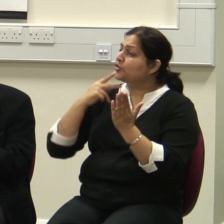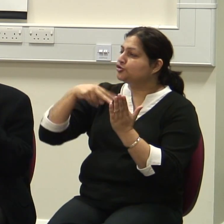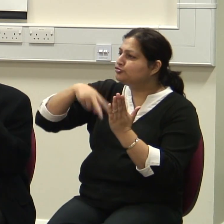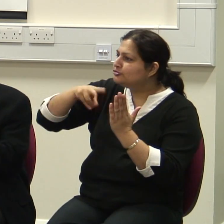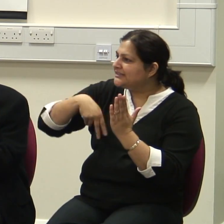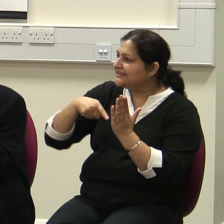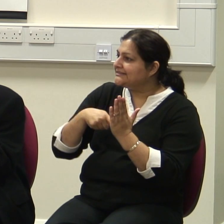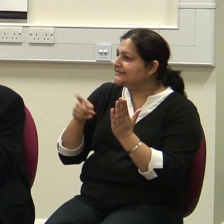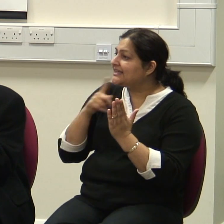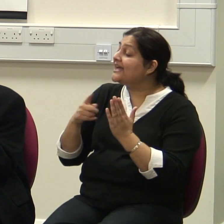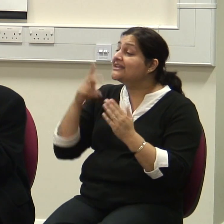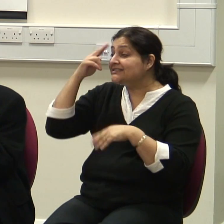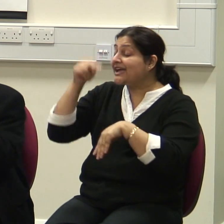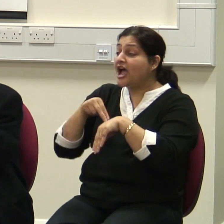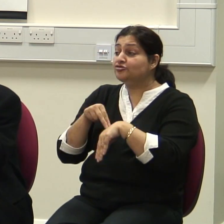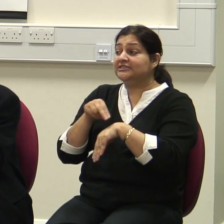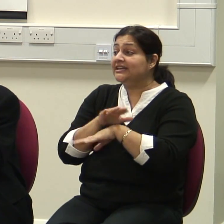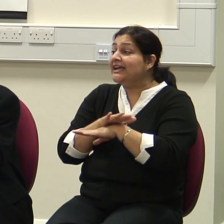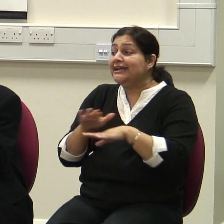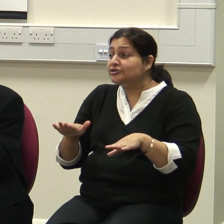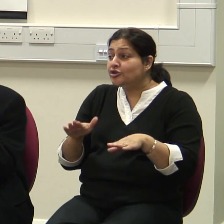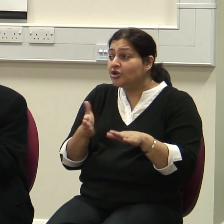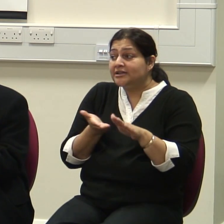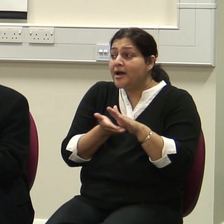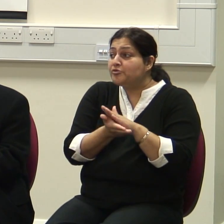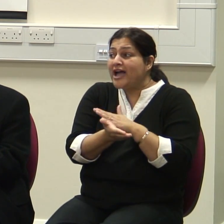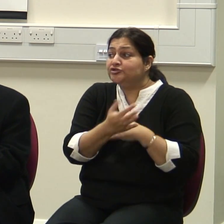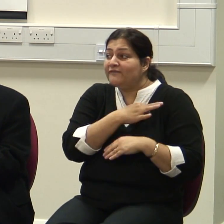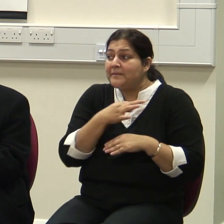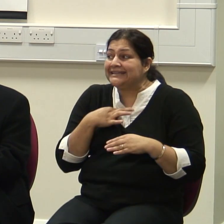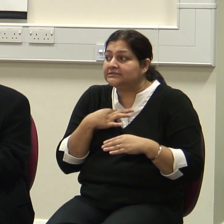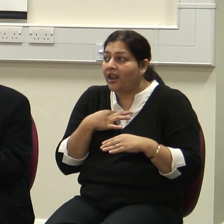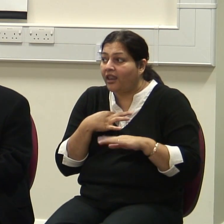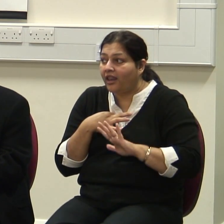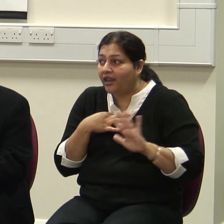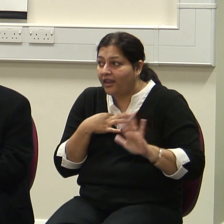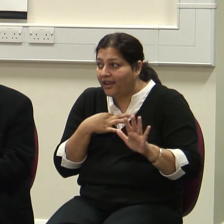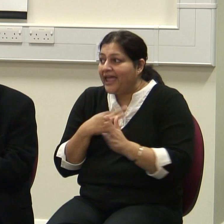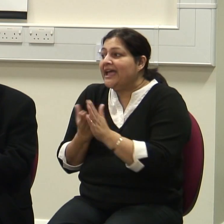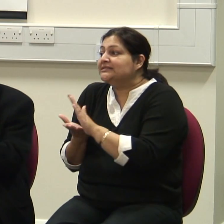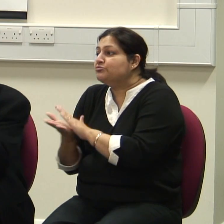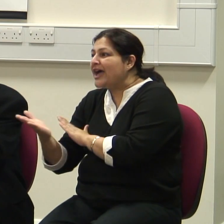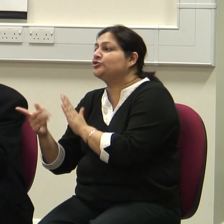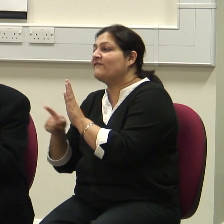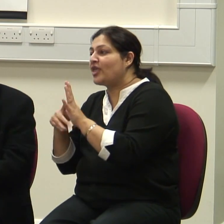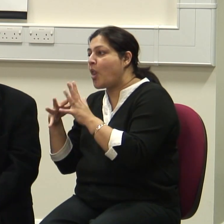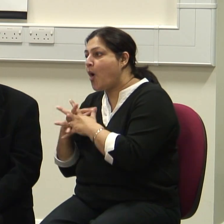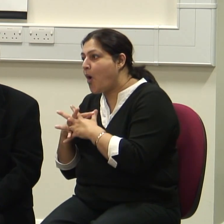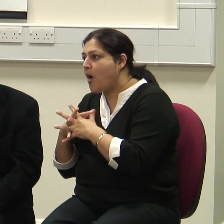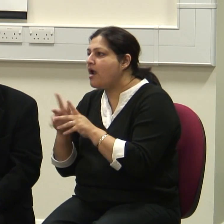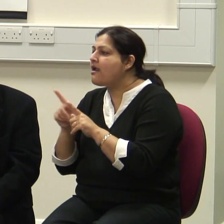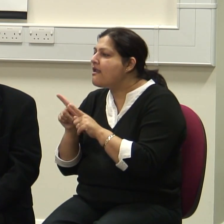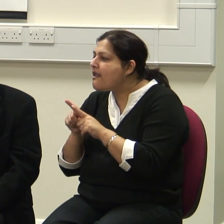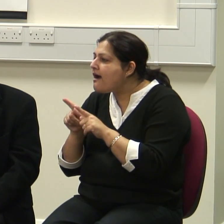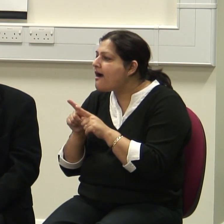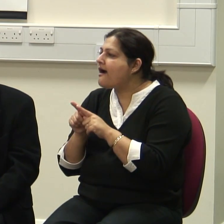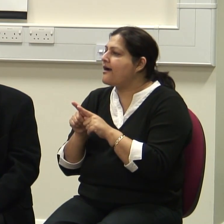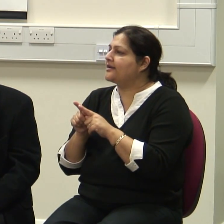is not a branch of medicine, it’s a branch of the law”. Unlike endocrinology or ophthalmology.